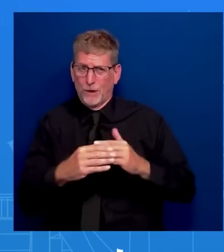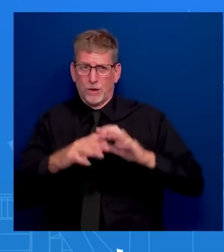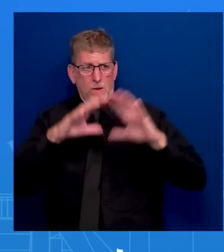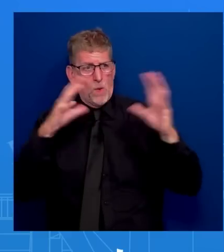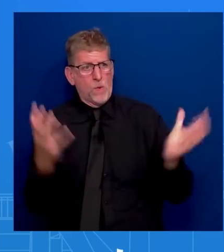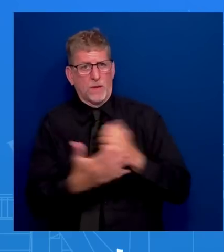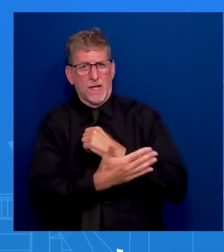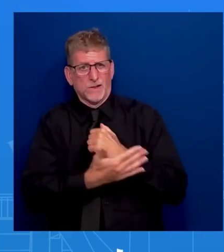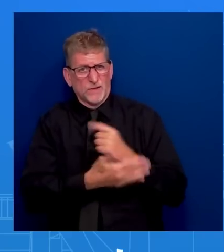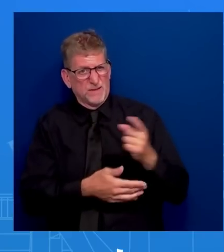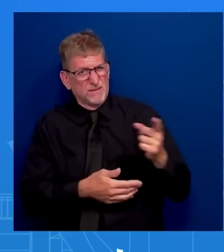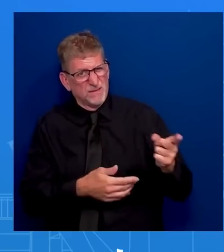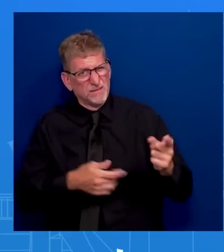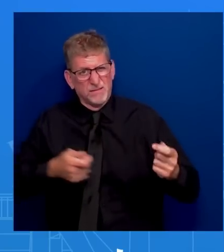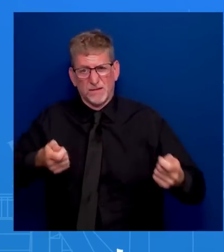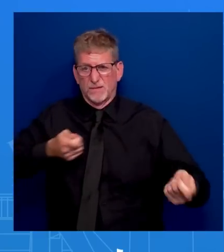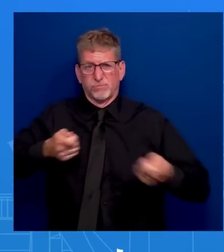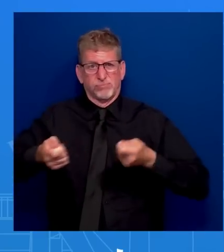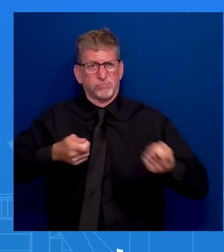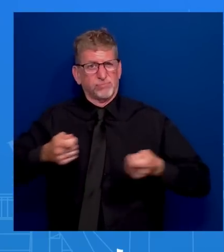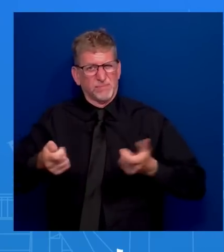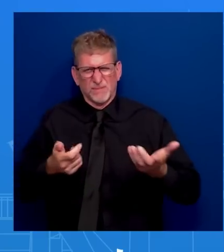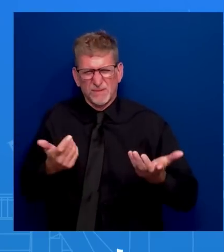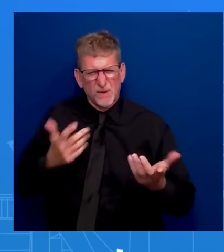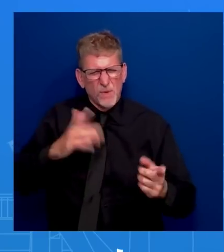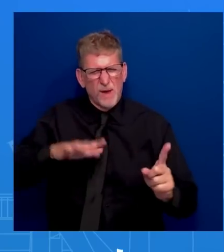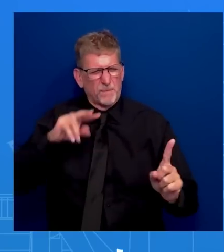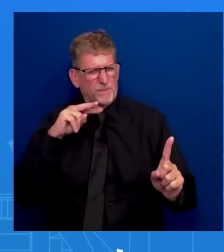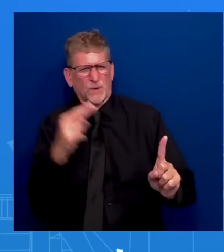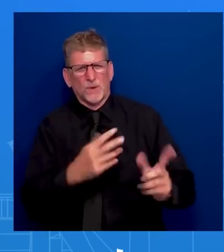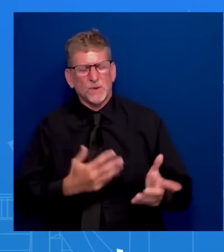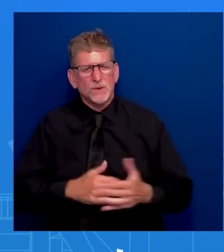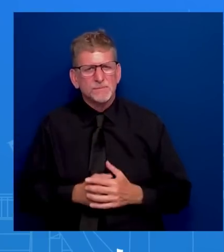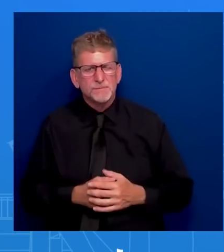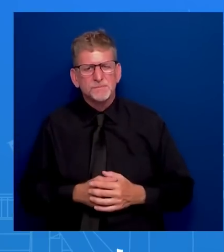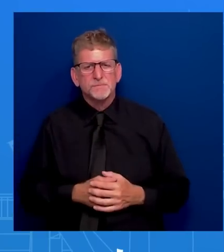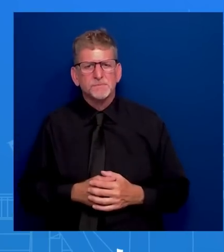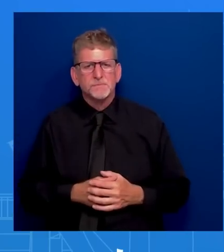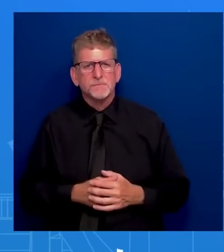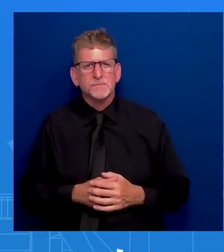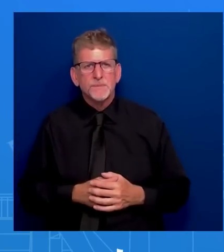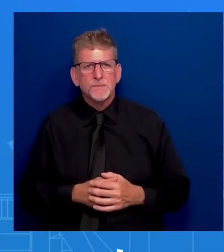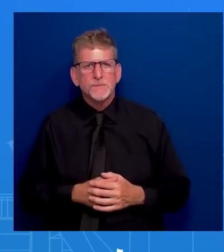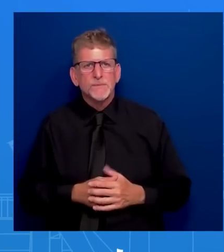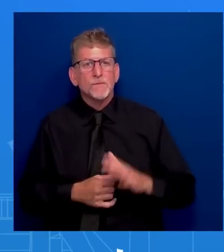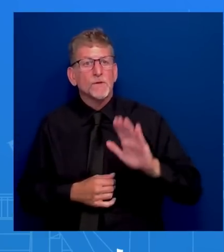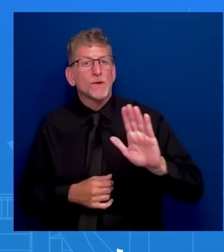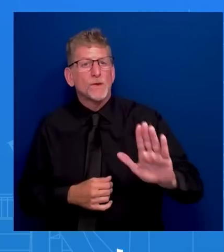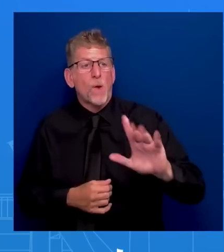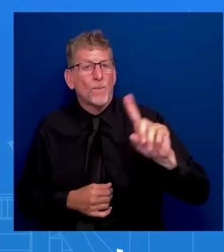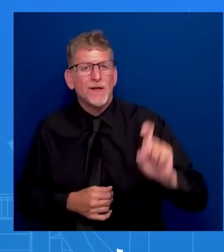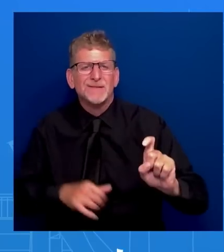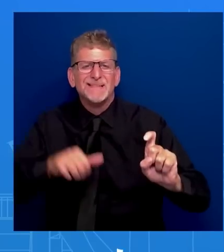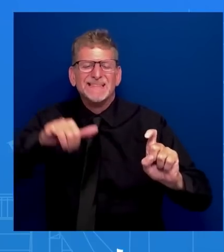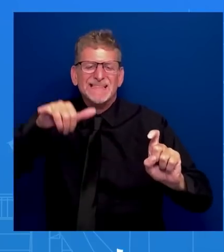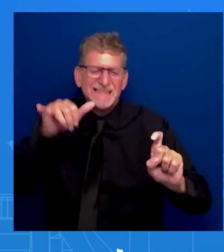asking me to comment on what's happening, right? By me answering, it is still asking me a question to comment on it. The Press: Not really. Ms. Jean-Pierre: Oh, absolutely.